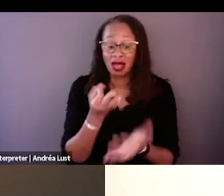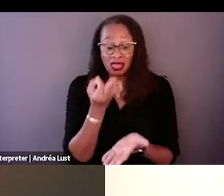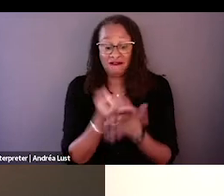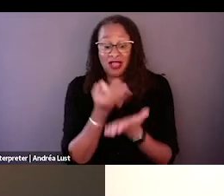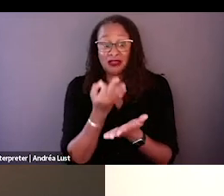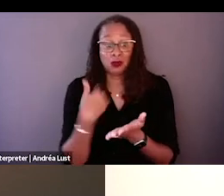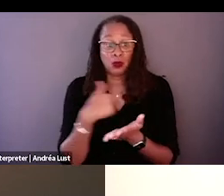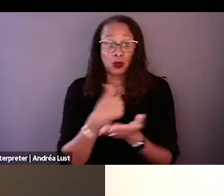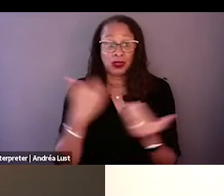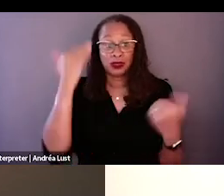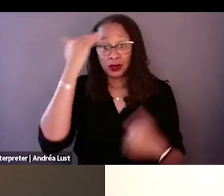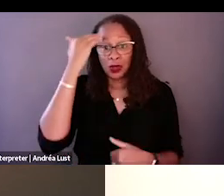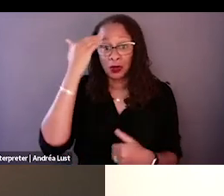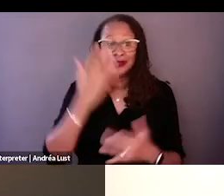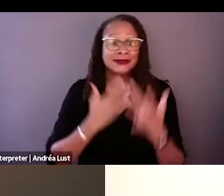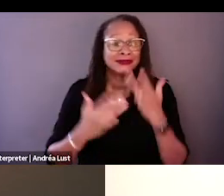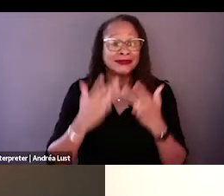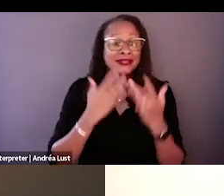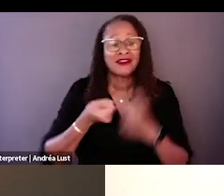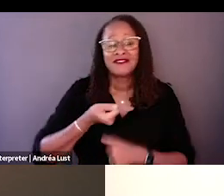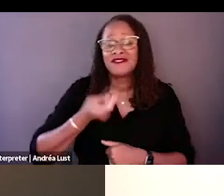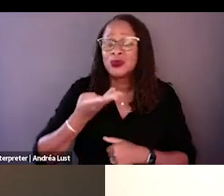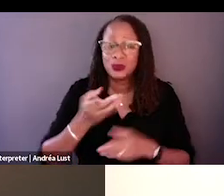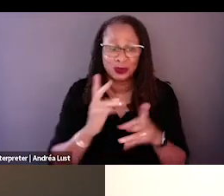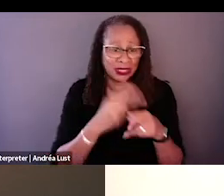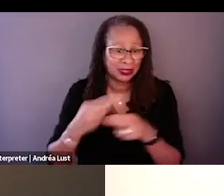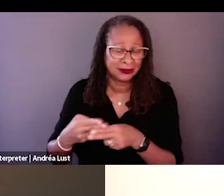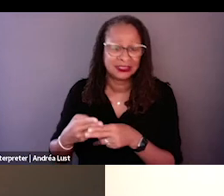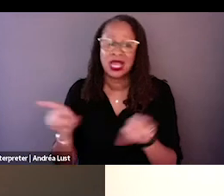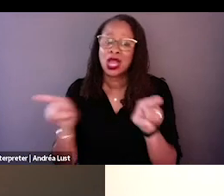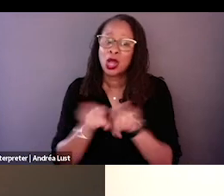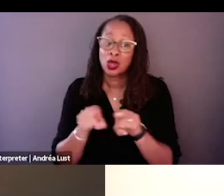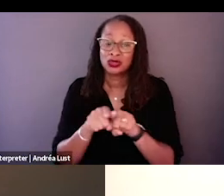also murdered. It is an indication of the scale of the holocaust for me as well.